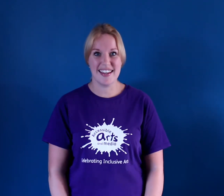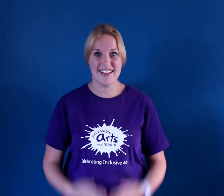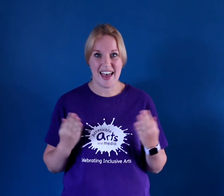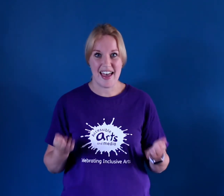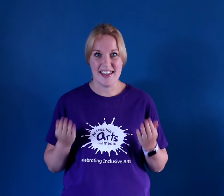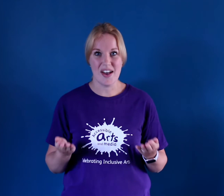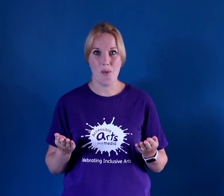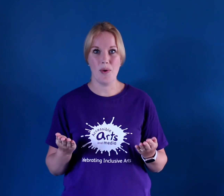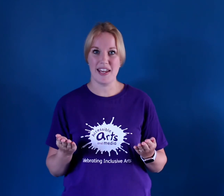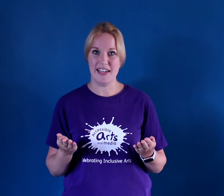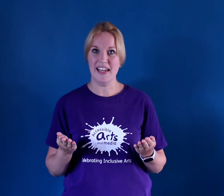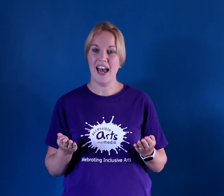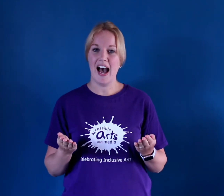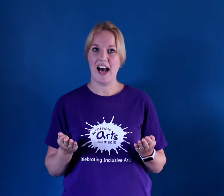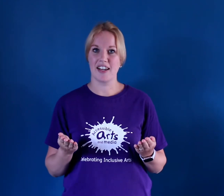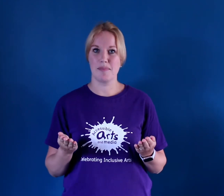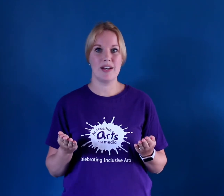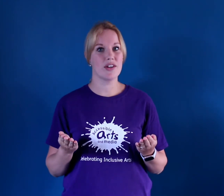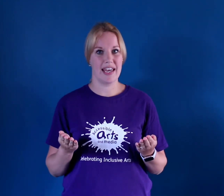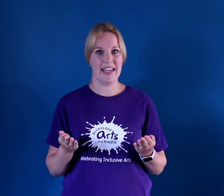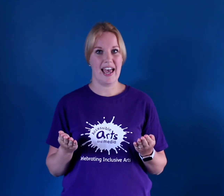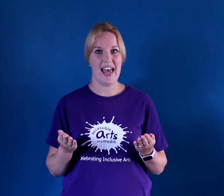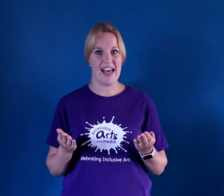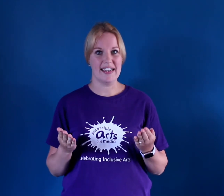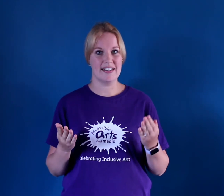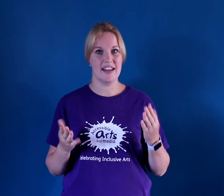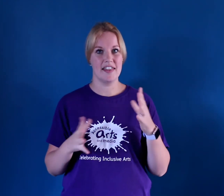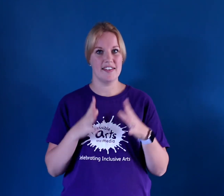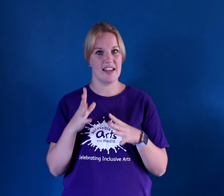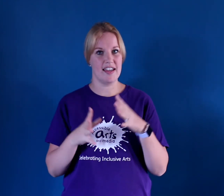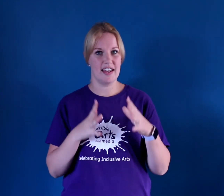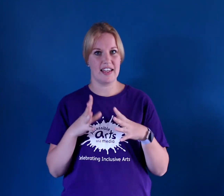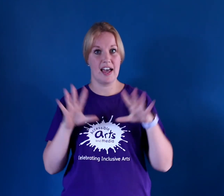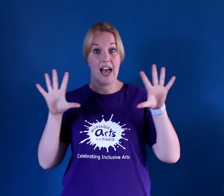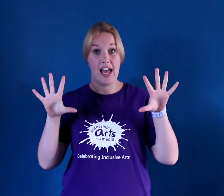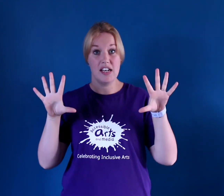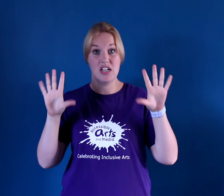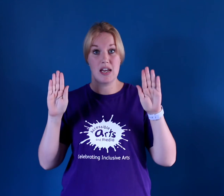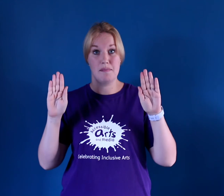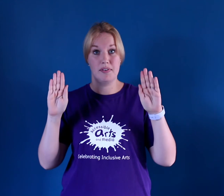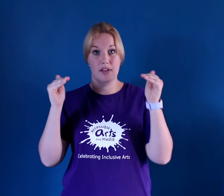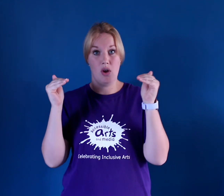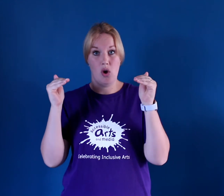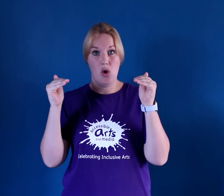Today we are going to be looking at the signing hand shapes,